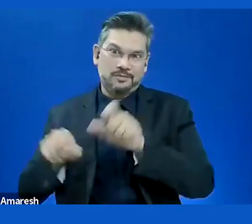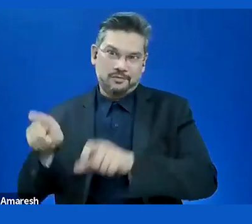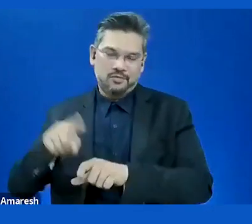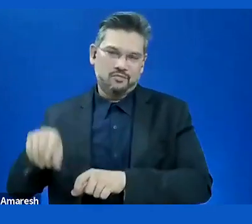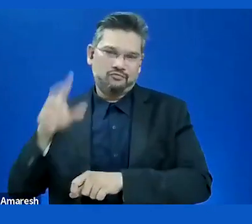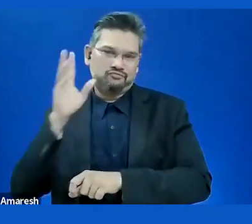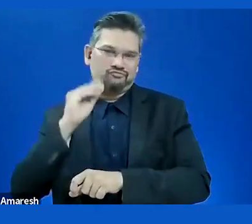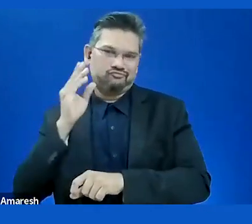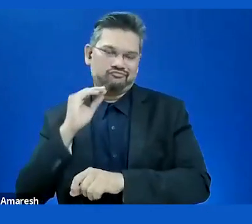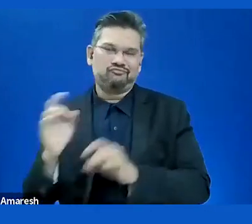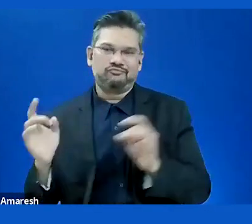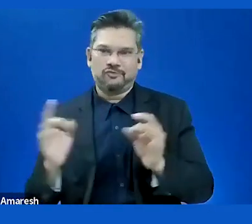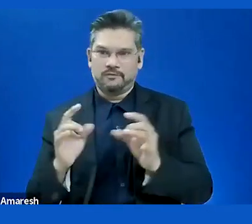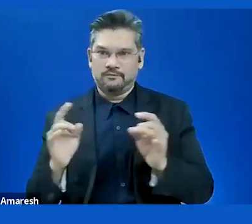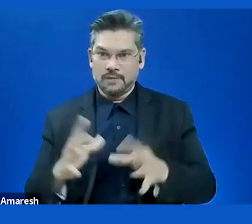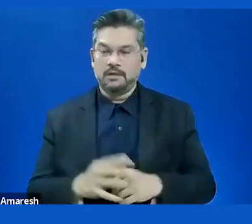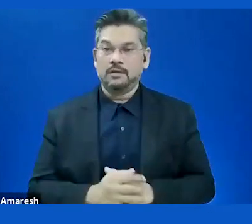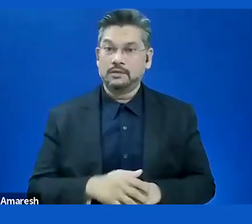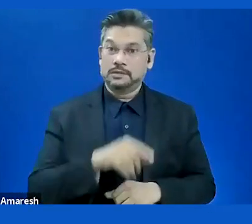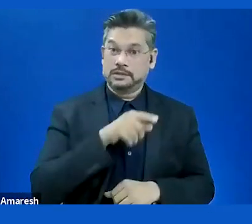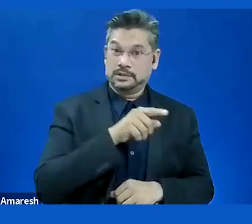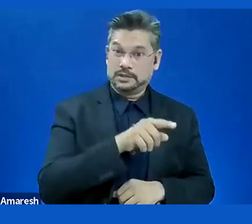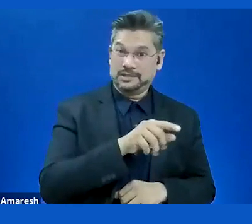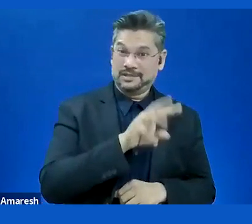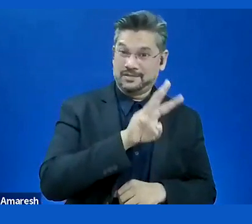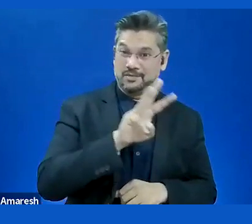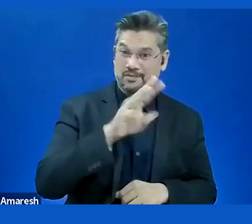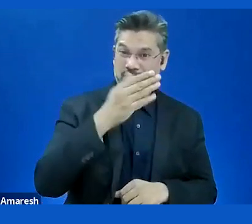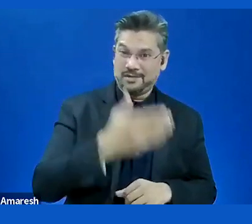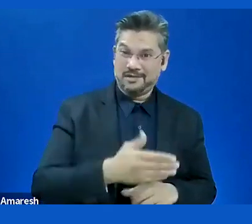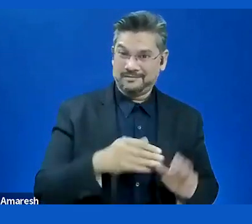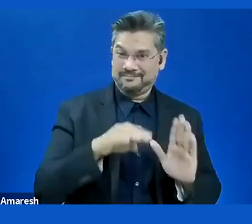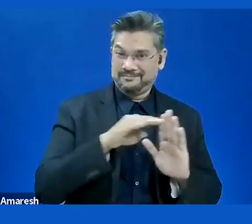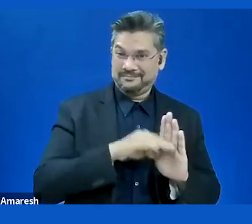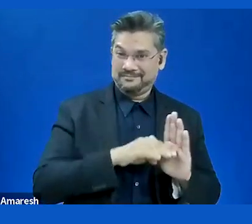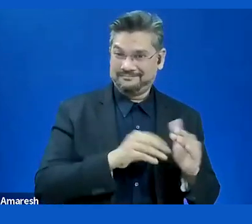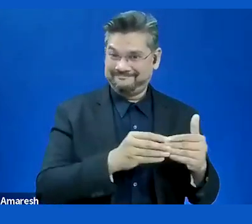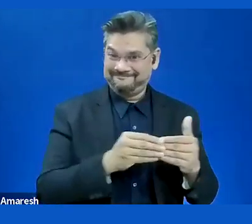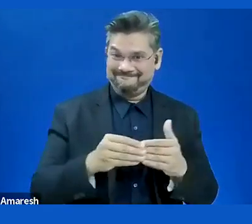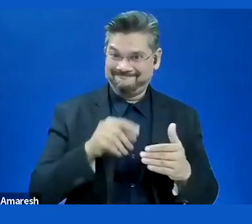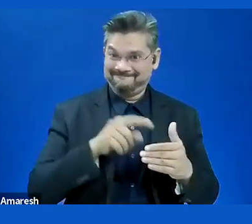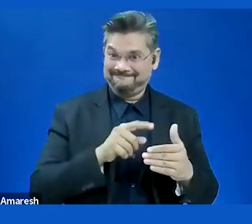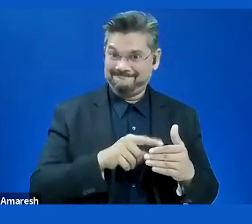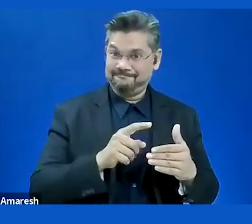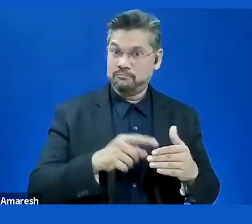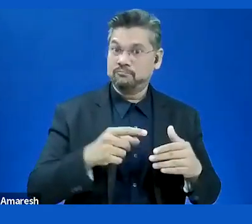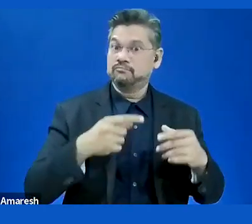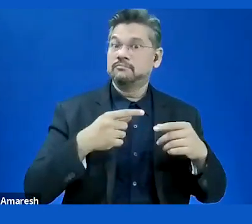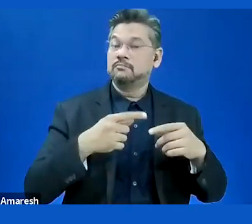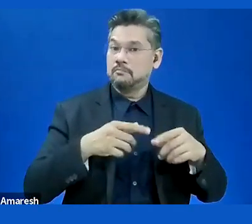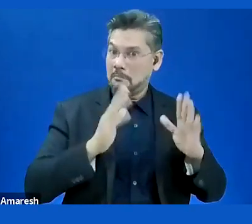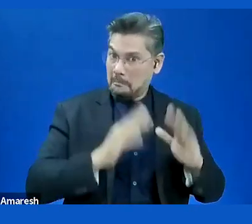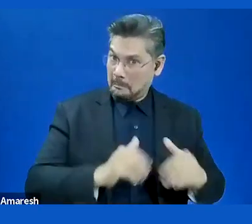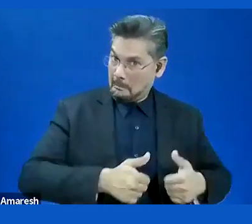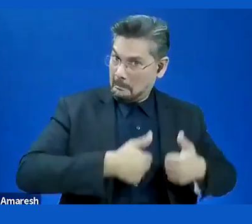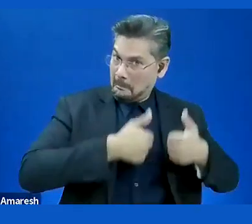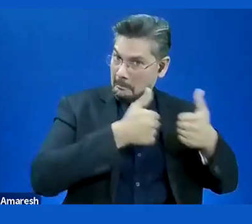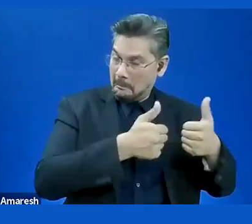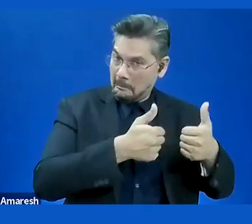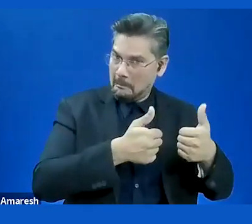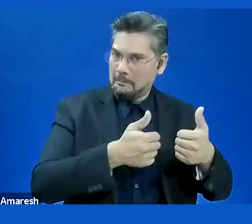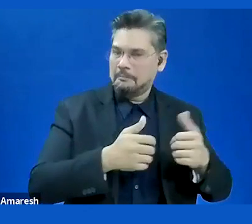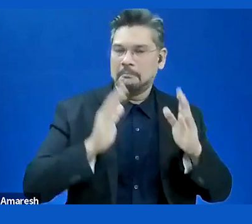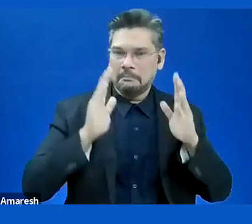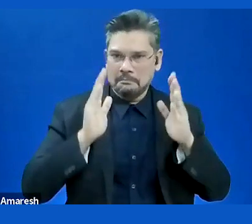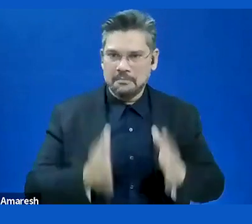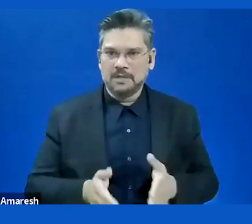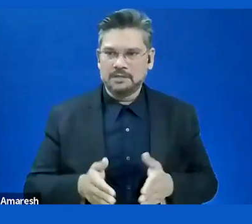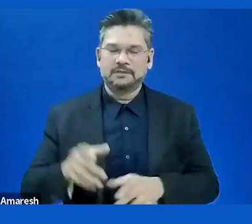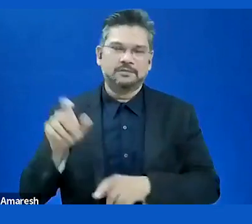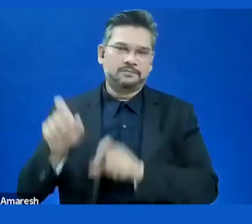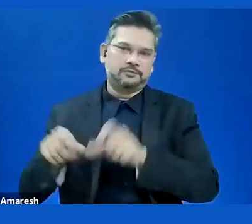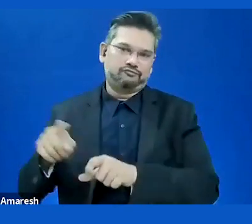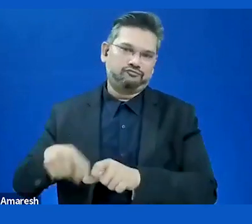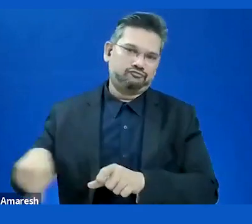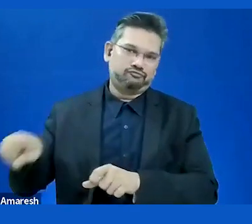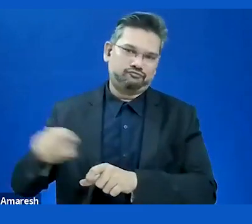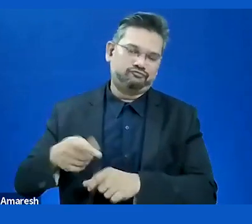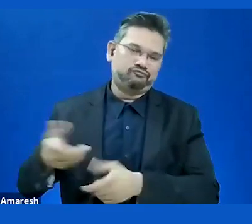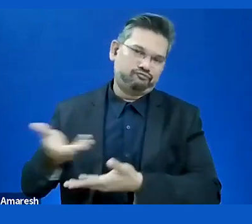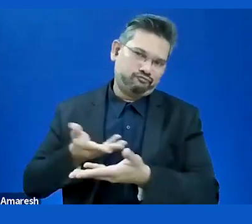Directive to be successful, end user is key issue. We use the legislation but in reality